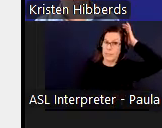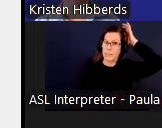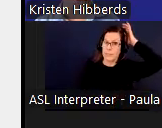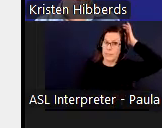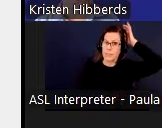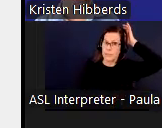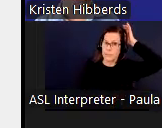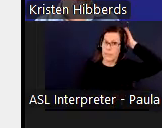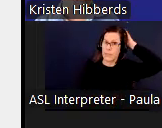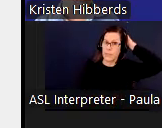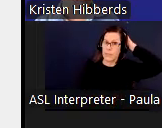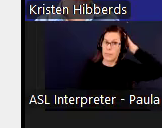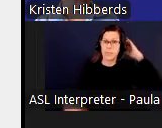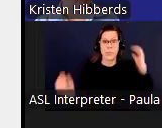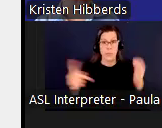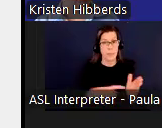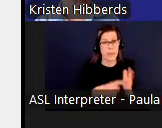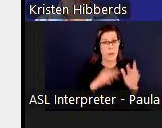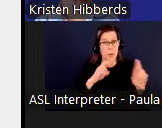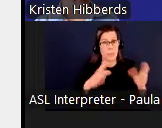OK, So a mandatory reporter must report if